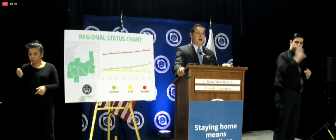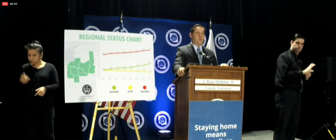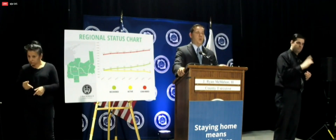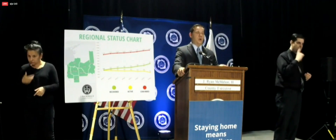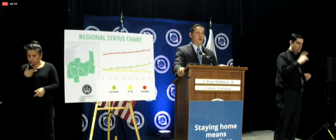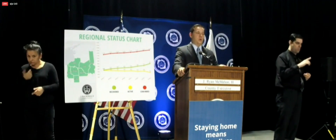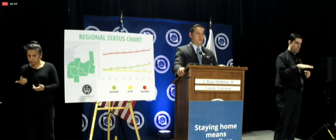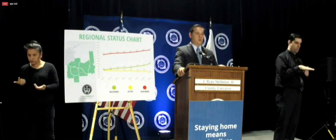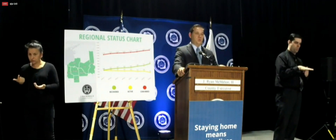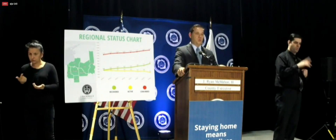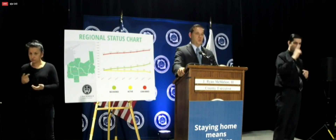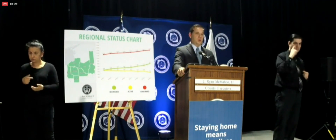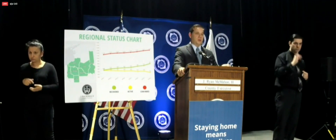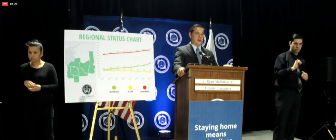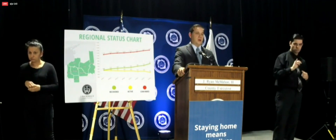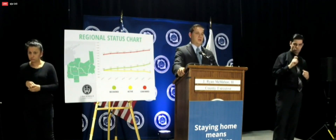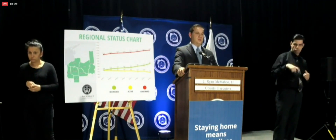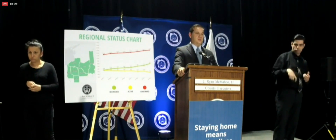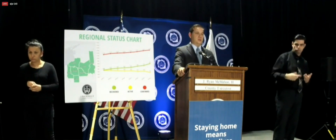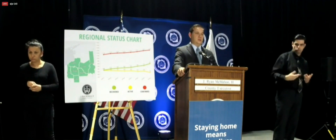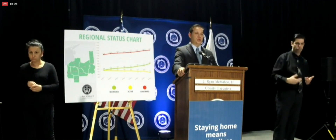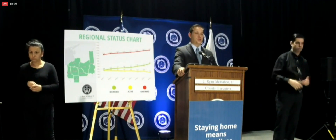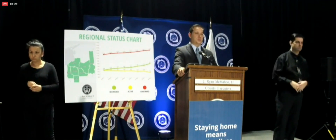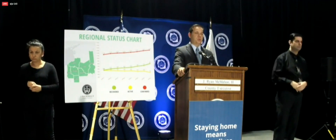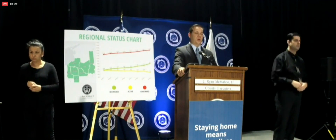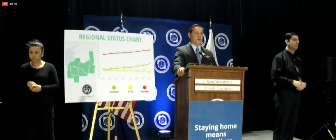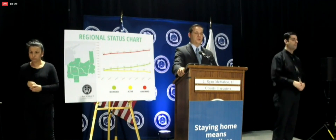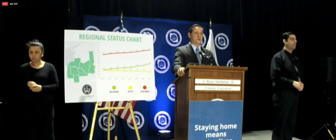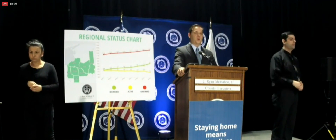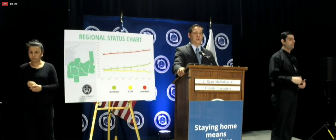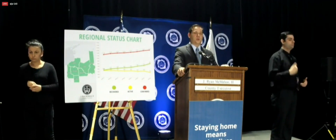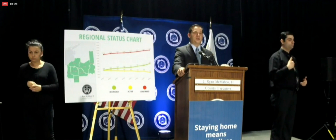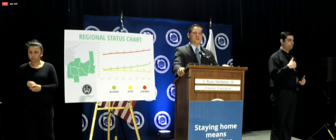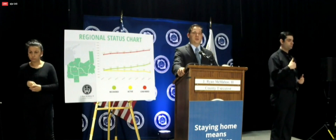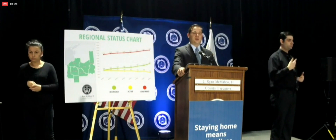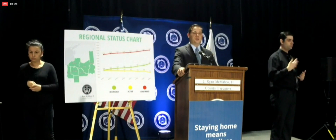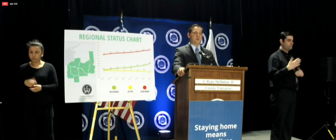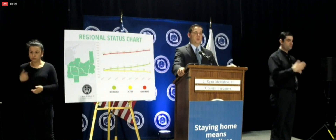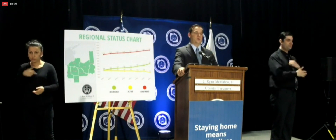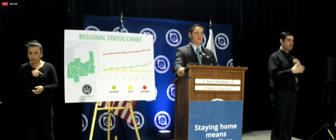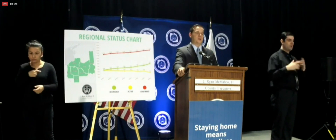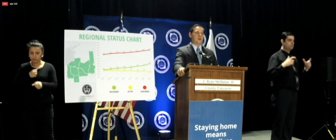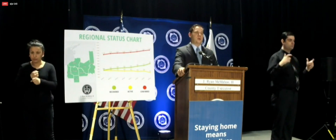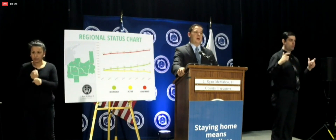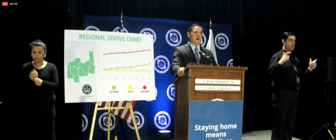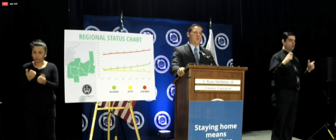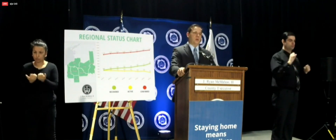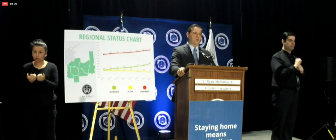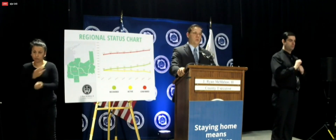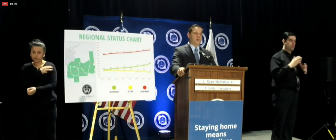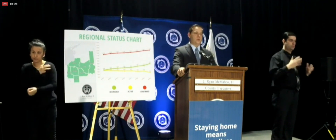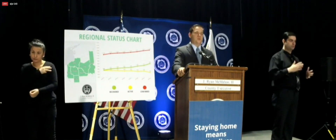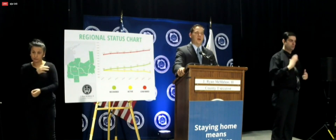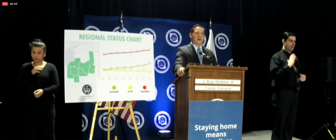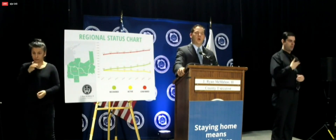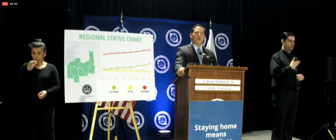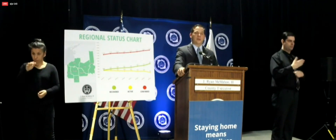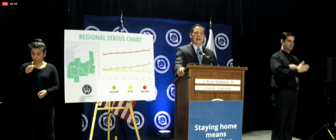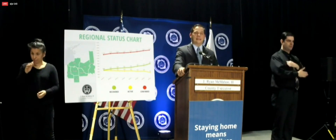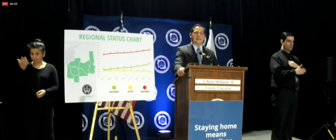YES. LOOK AT IT THIS WAY, OKAY: WE'RE ONE OF THE COUNTY'S LARGEST EMPLOYERS, WE'RE ONE OF